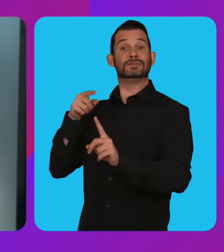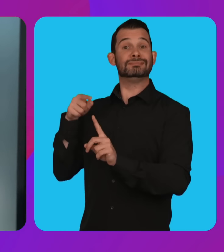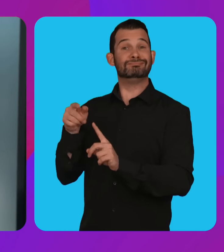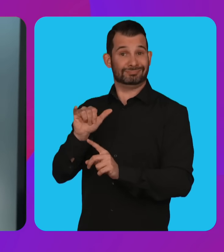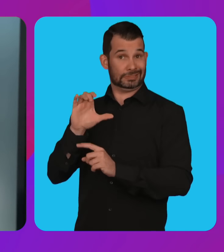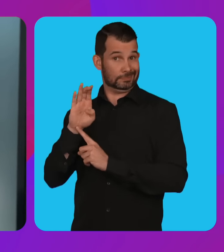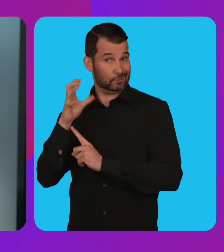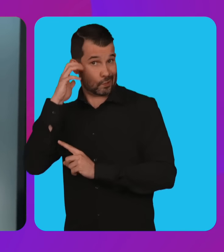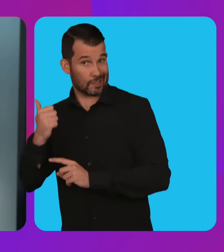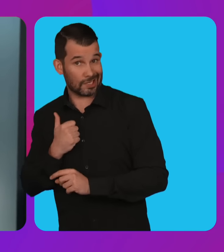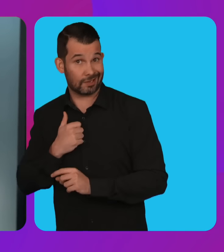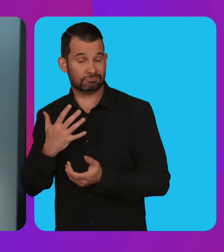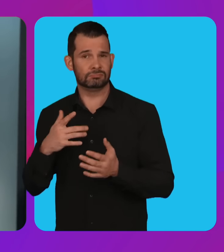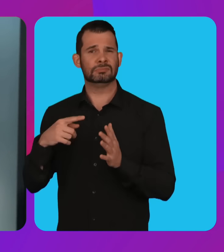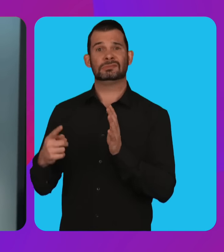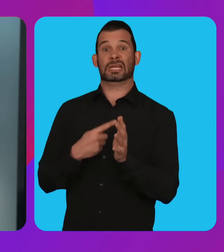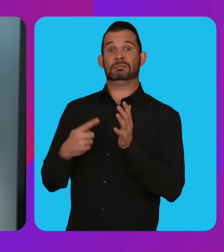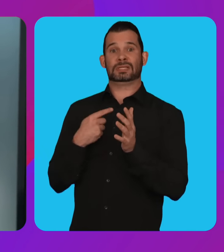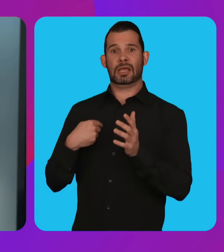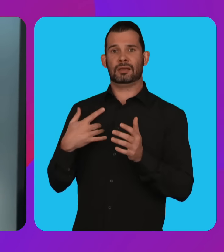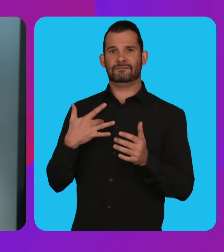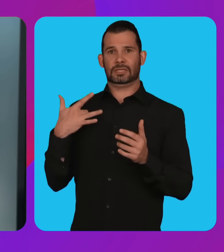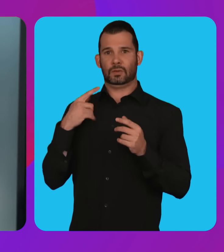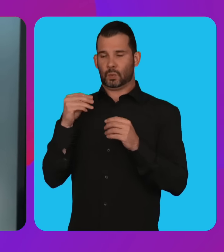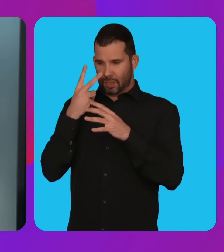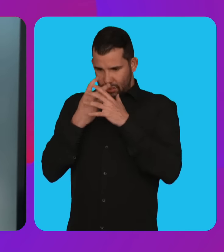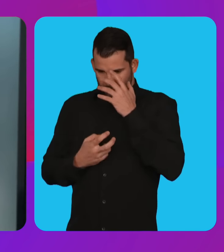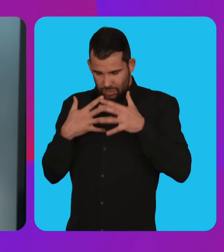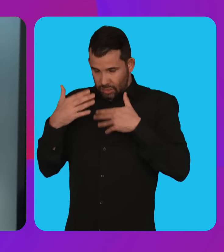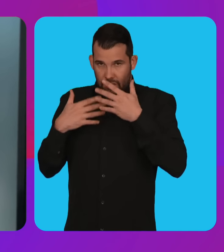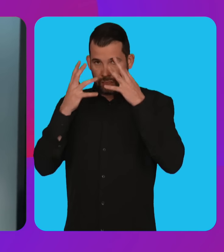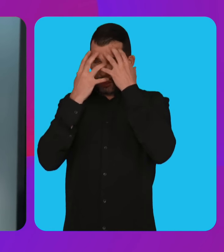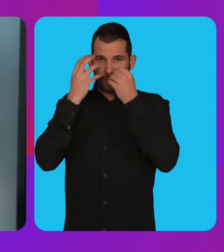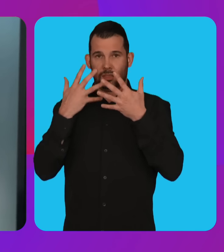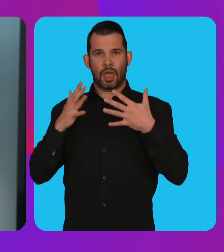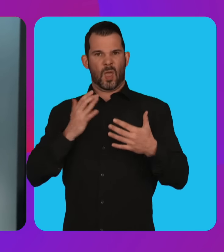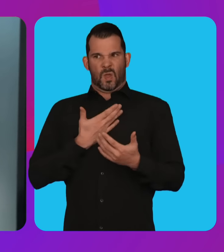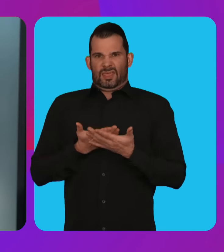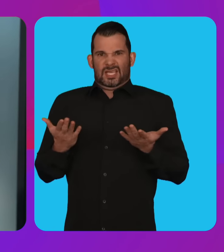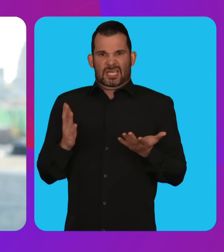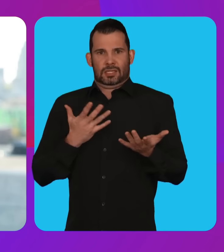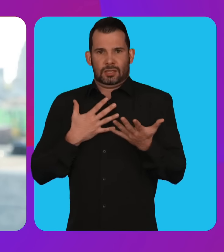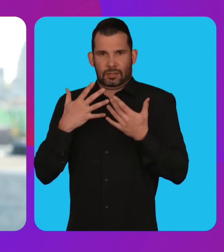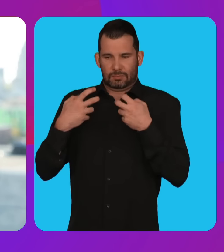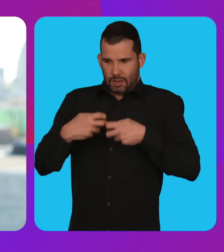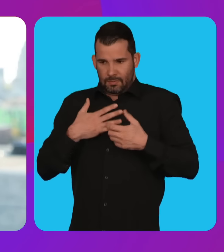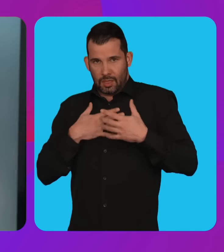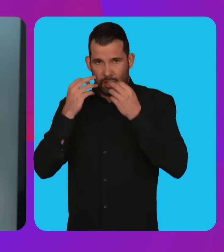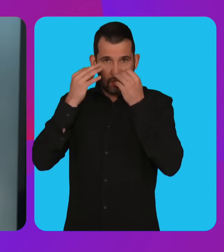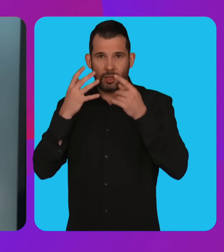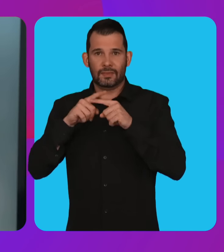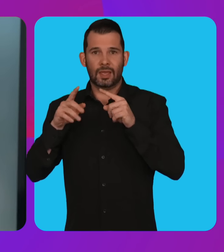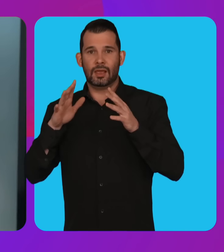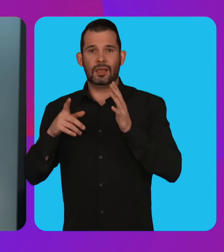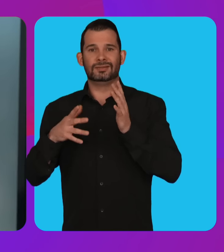sometimes we can get too involved in our own things, and then-- [Interpreter 3] Sometimes it's ego. [Interpreter 1] Yes, there's that too.